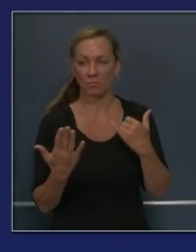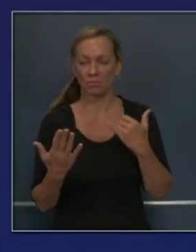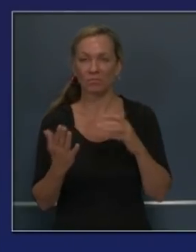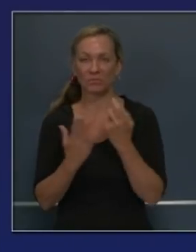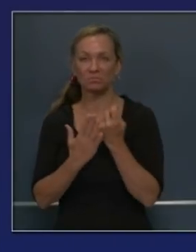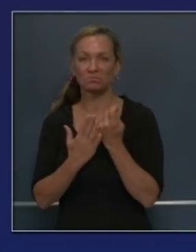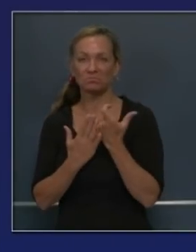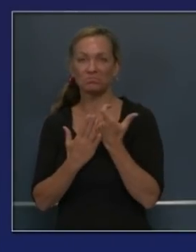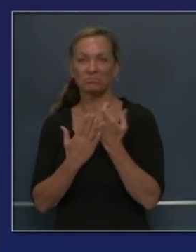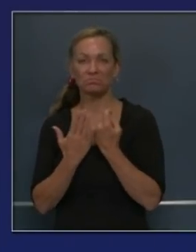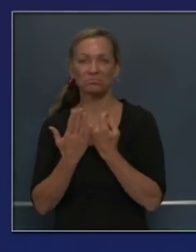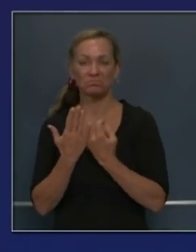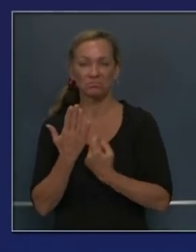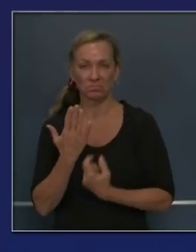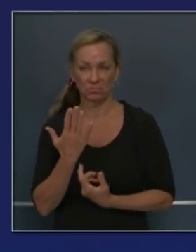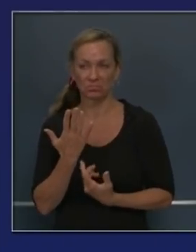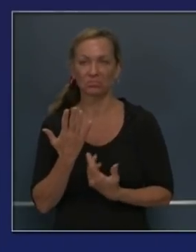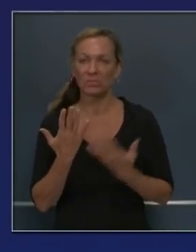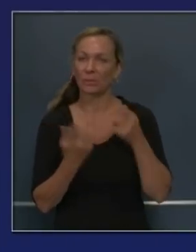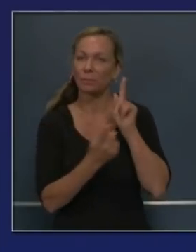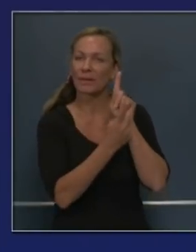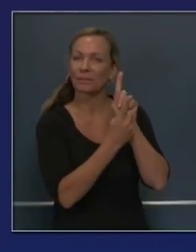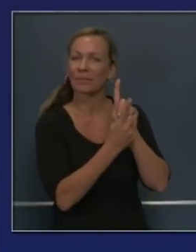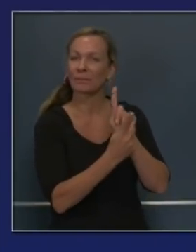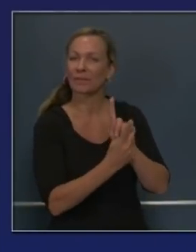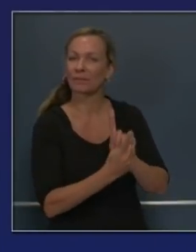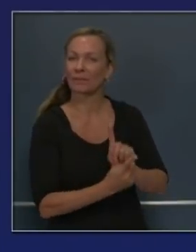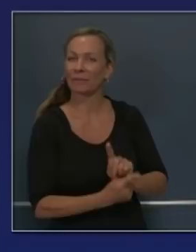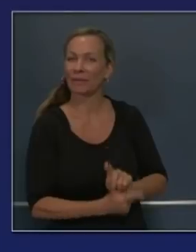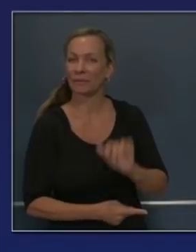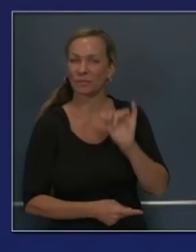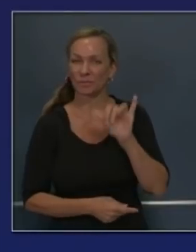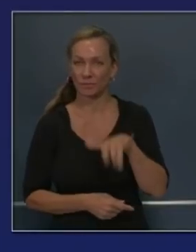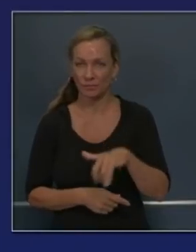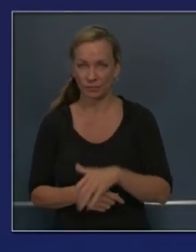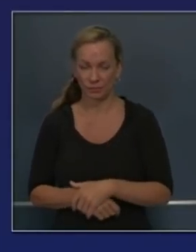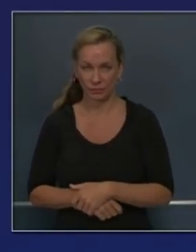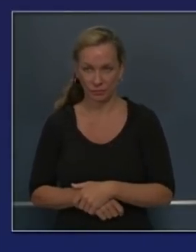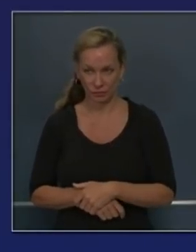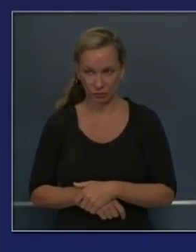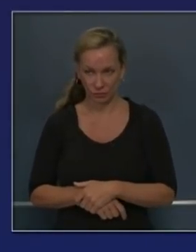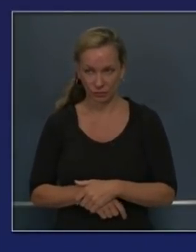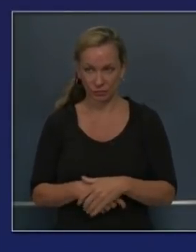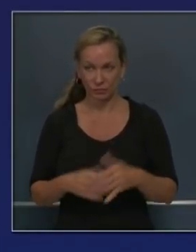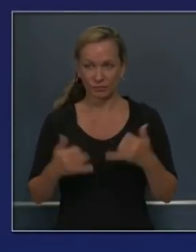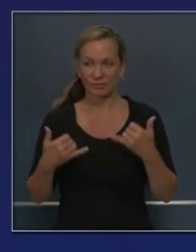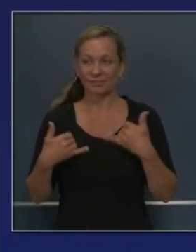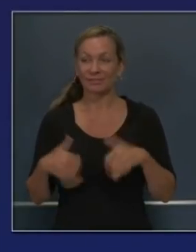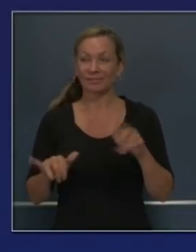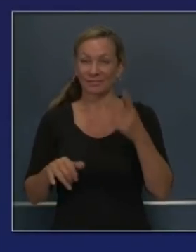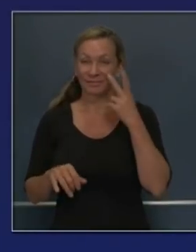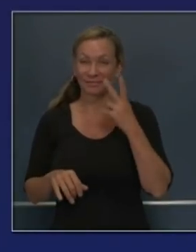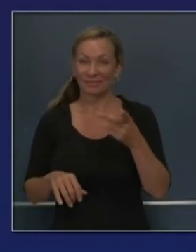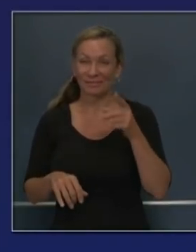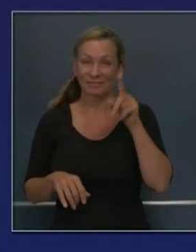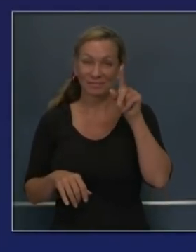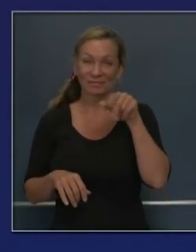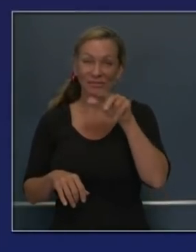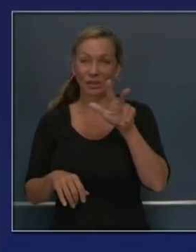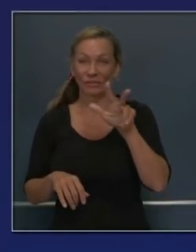WAS ON AUGUST 13 AND AUGUST 15, CALAVERAS AND SIERRA CAME ON THE LIST AND NOW THEY ARE OFF, YOU CAN SEE THE DYNAMIC NATURE